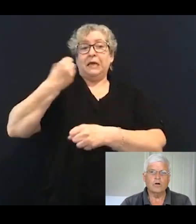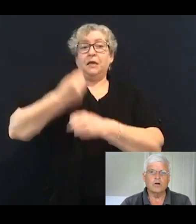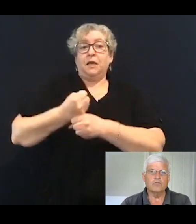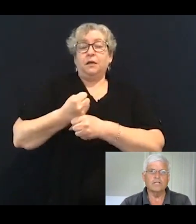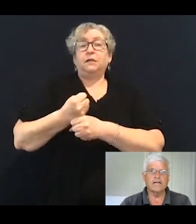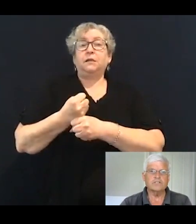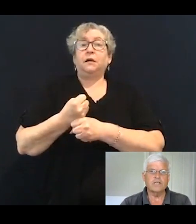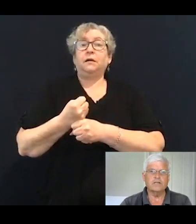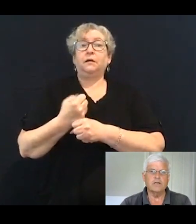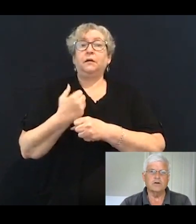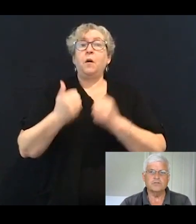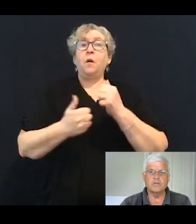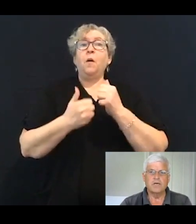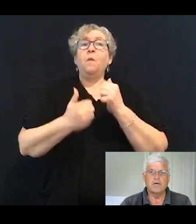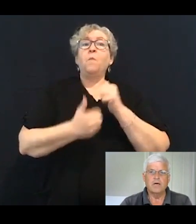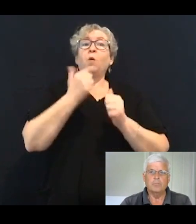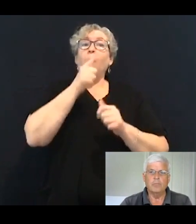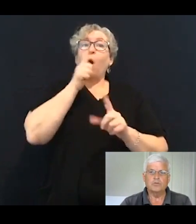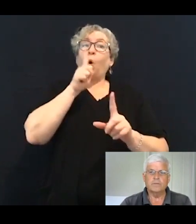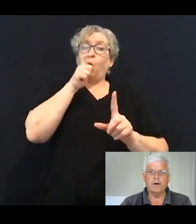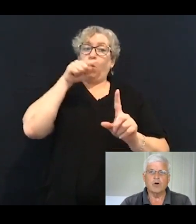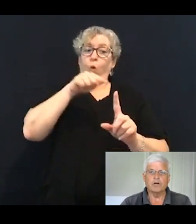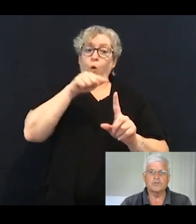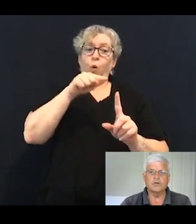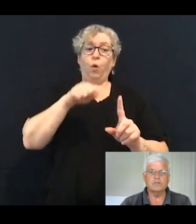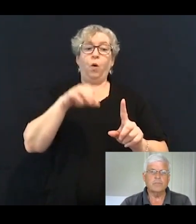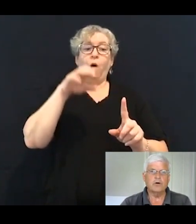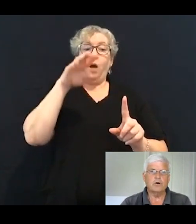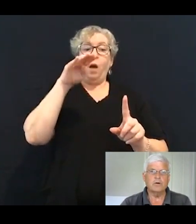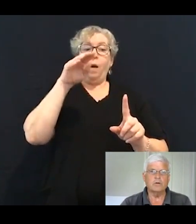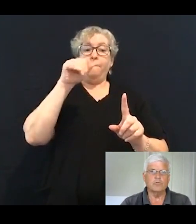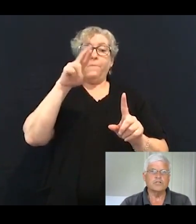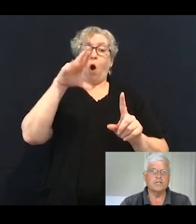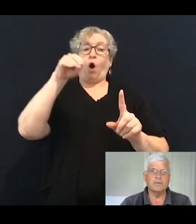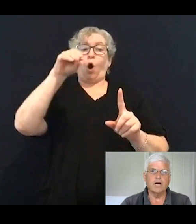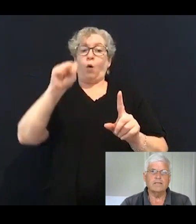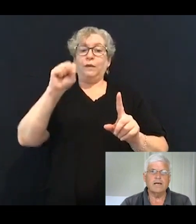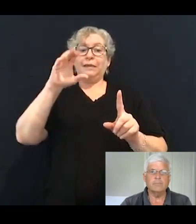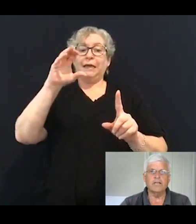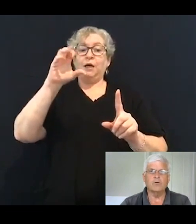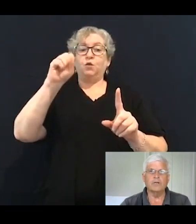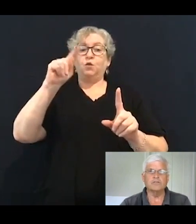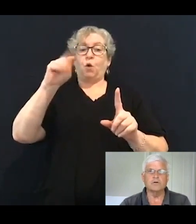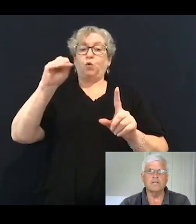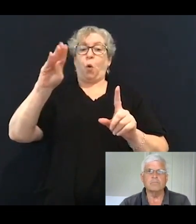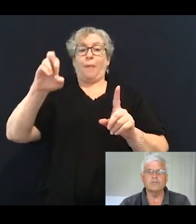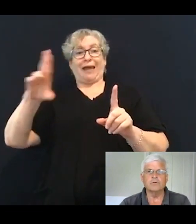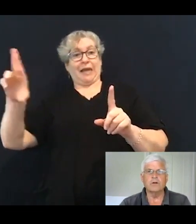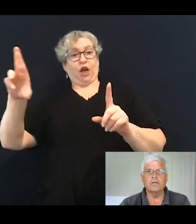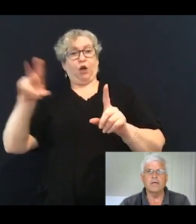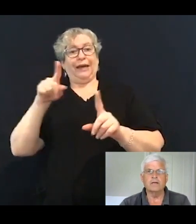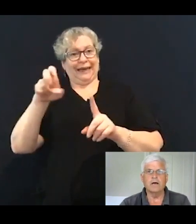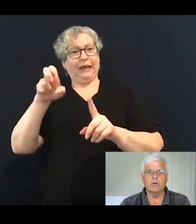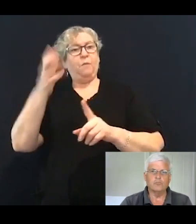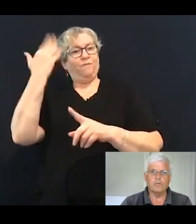years, mostly by Marcos Sotomayor-- originally in my lab, and now in his own laboratory at Ohio State--